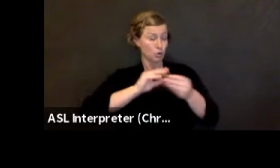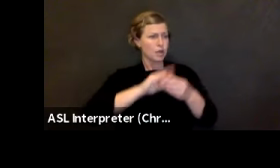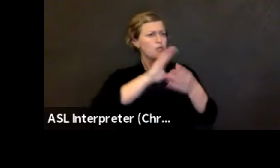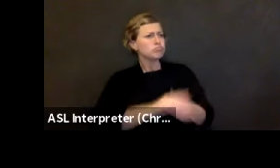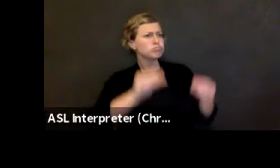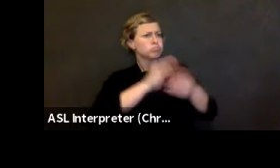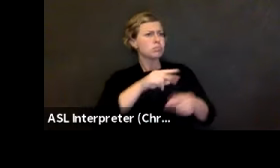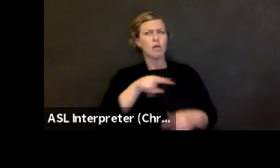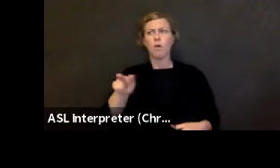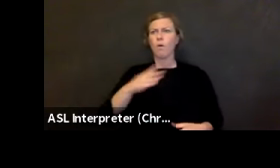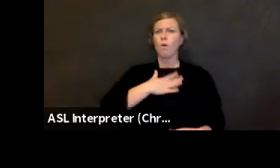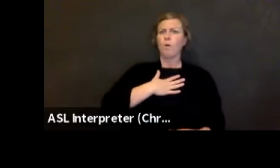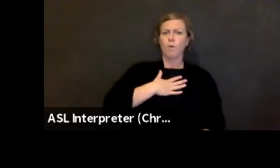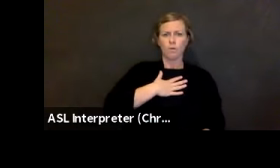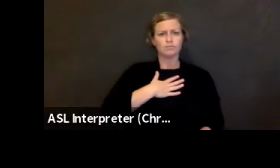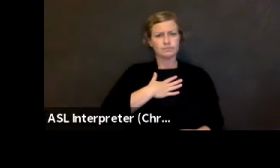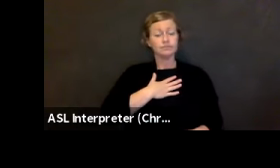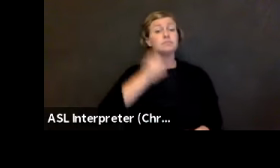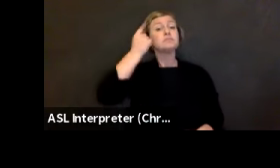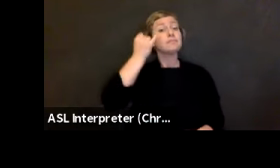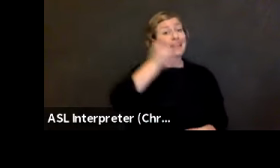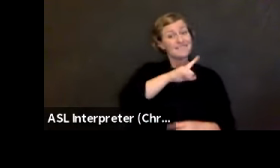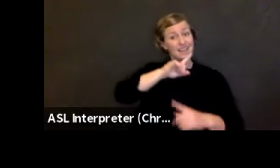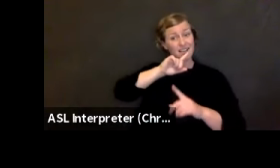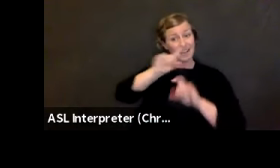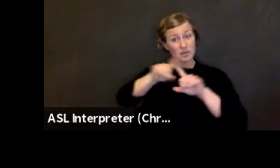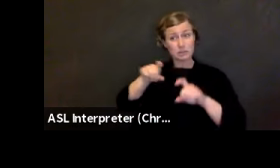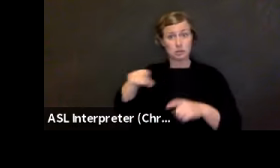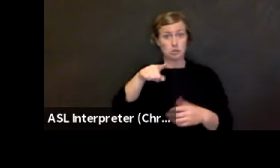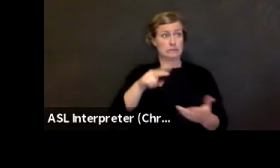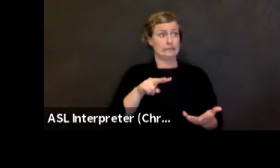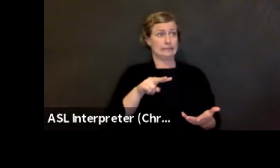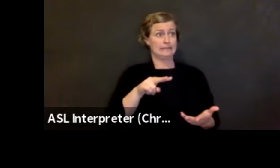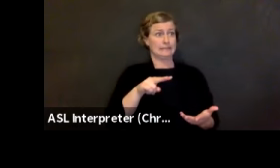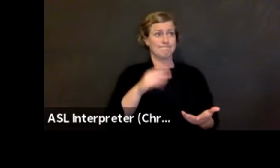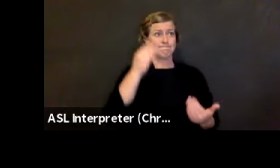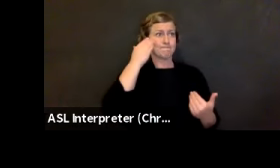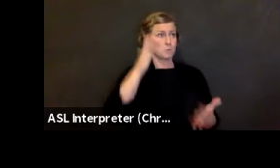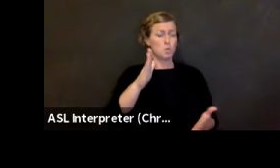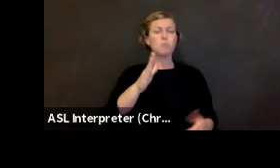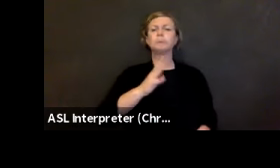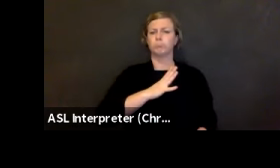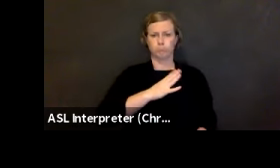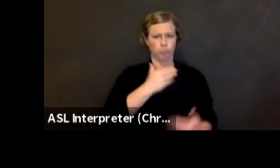off facts and figures. If you don't know the answer to a question, that's perfectly okay but please don't